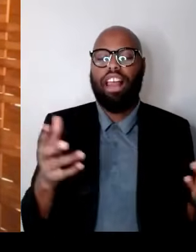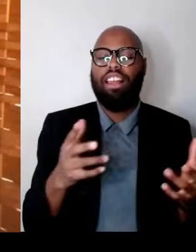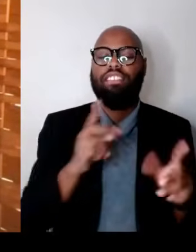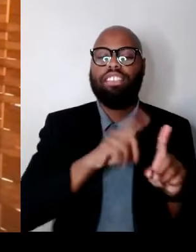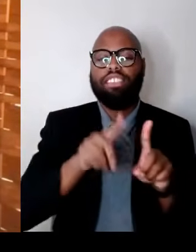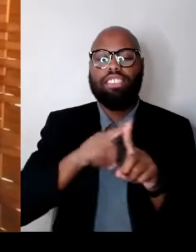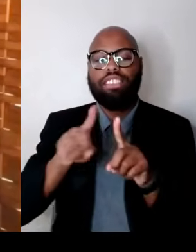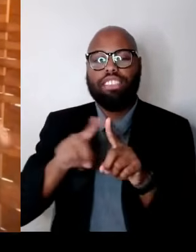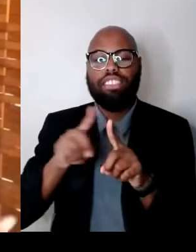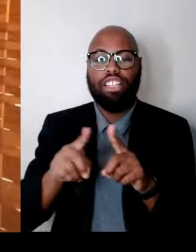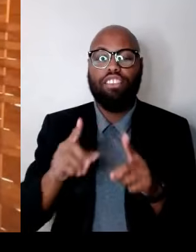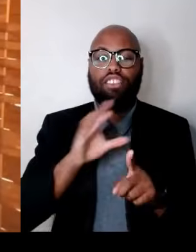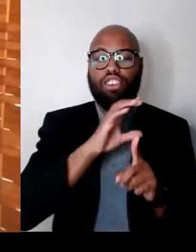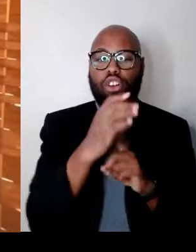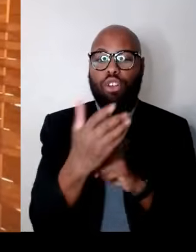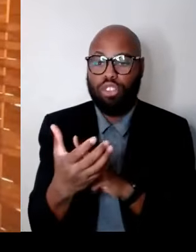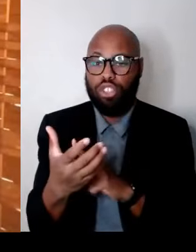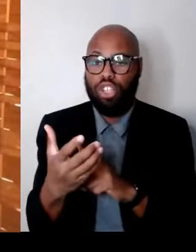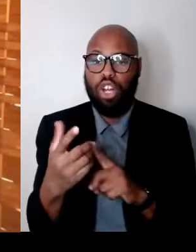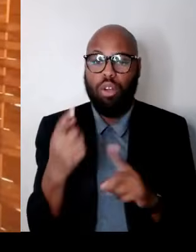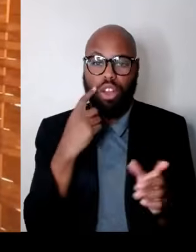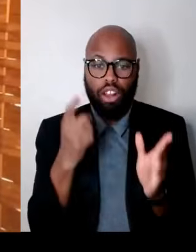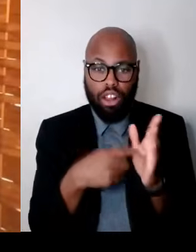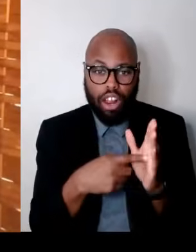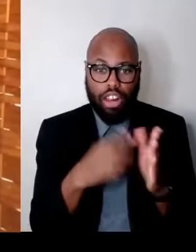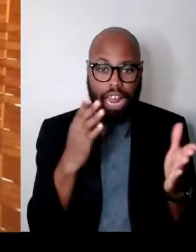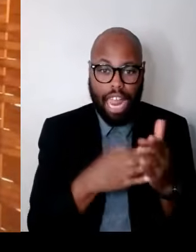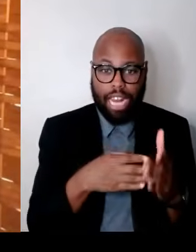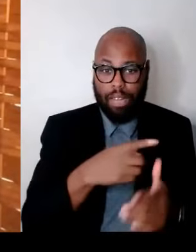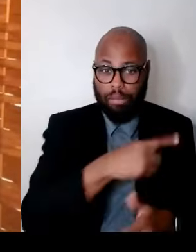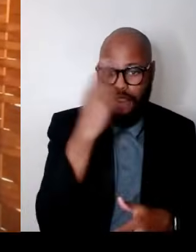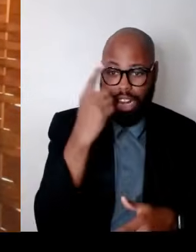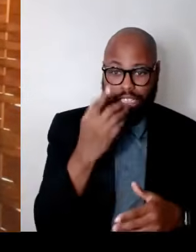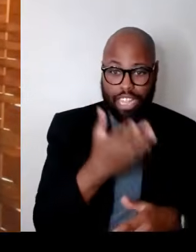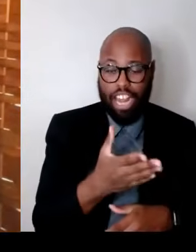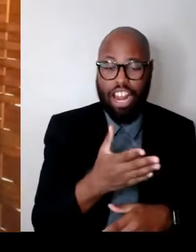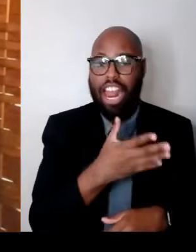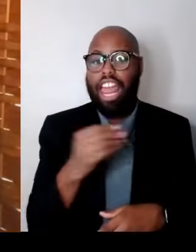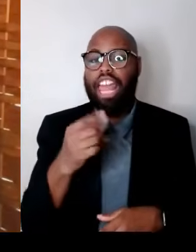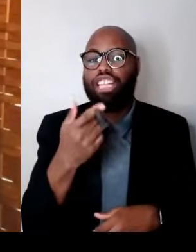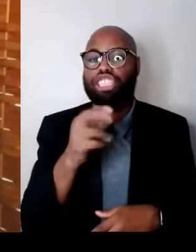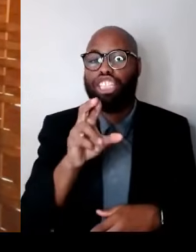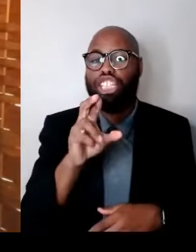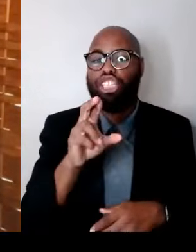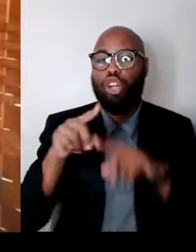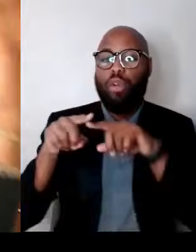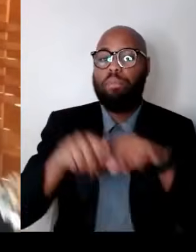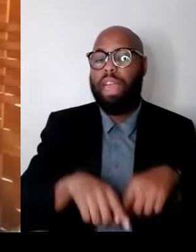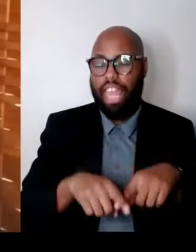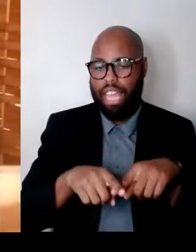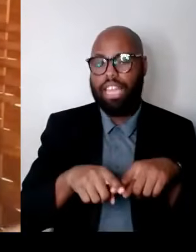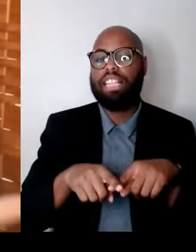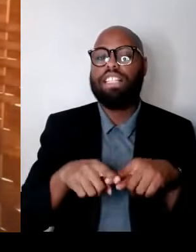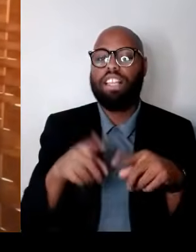to identify the anti-blackness that exists and the gender-based violence, what we see is the ripple effect globally,